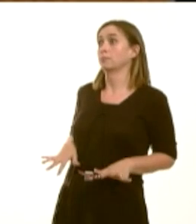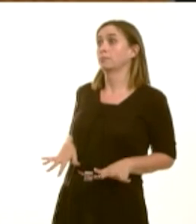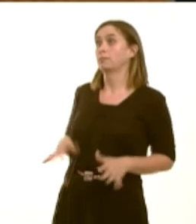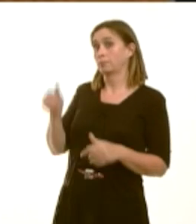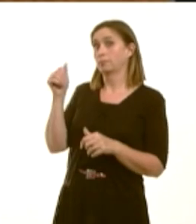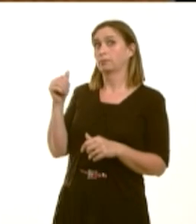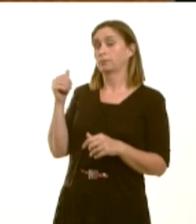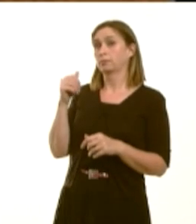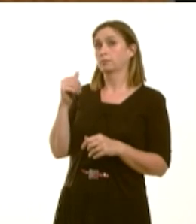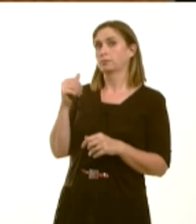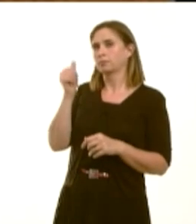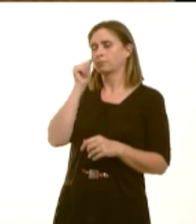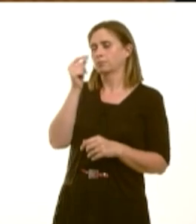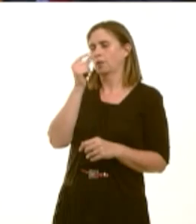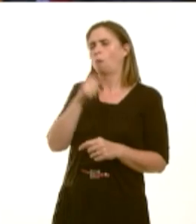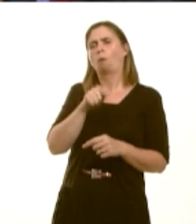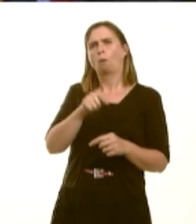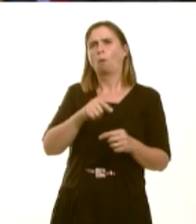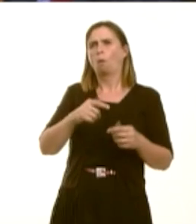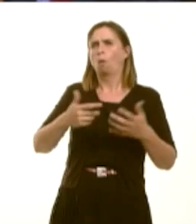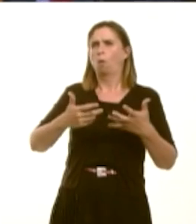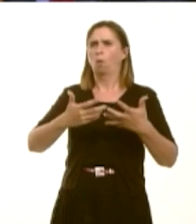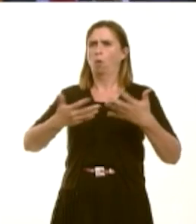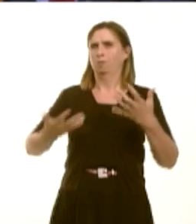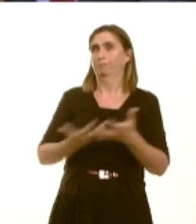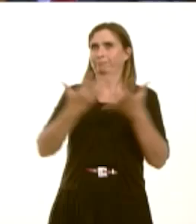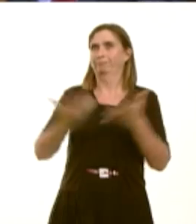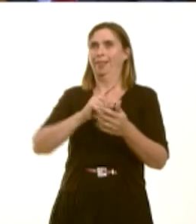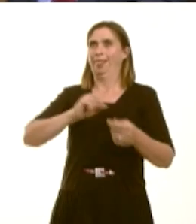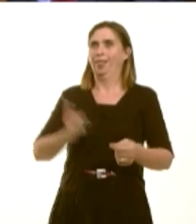to the renewable energy sector in Wales. We have developed the marine renewable energy